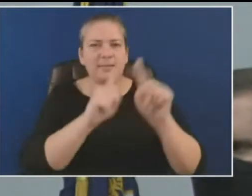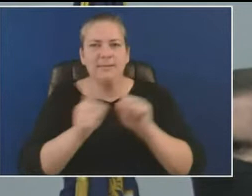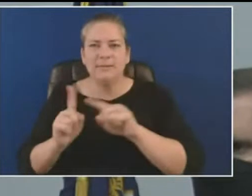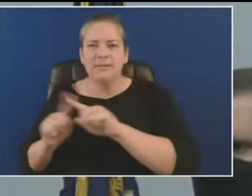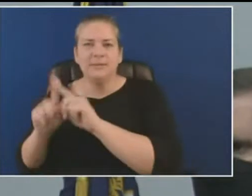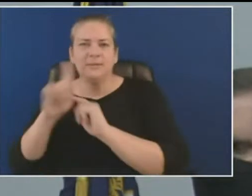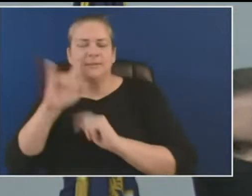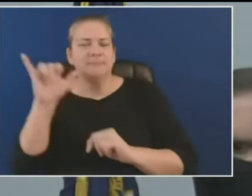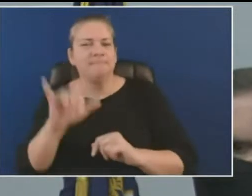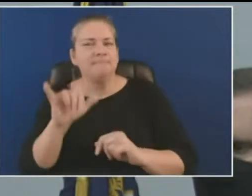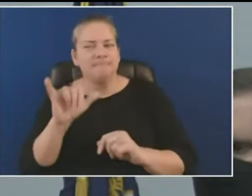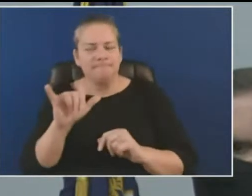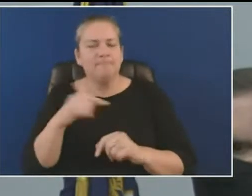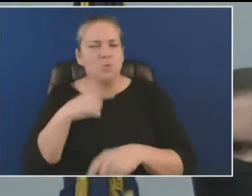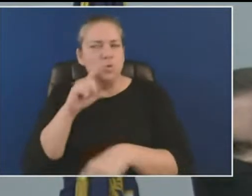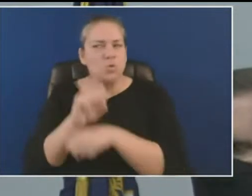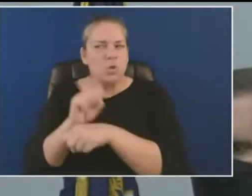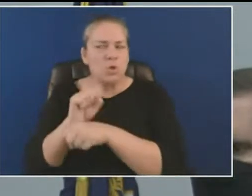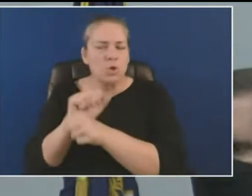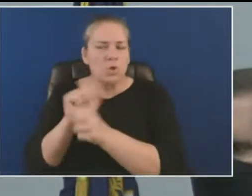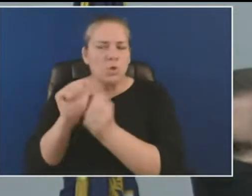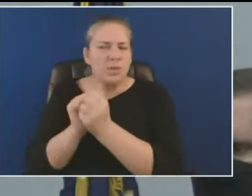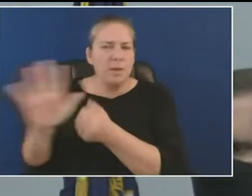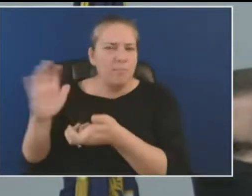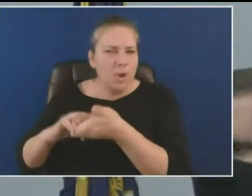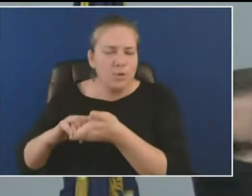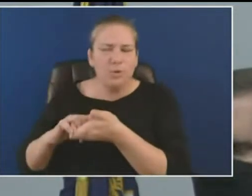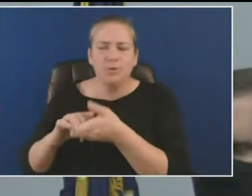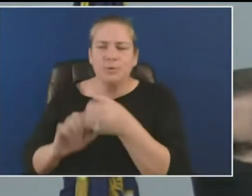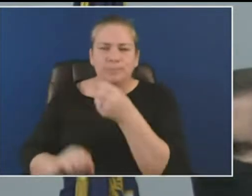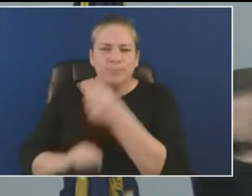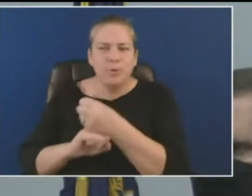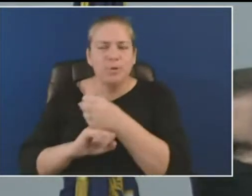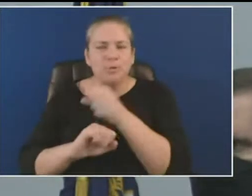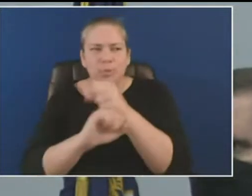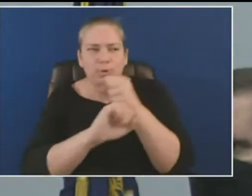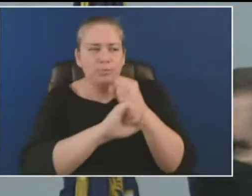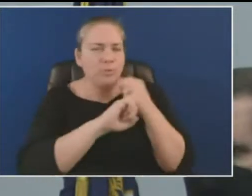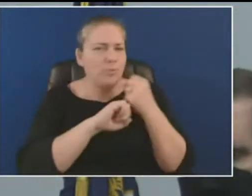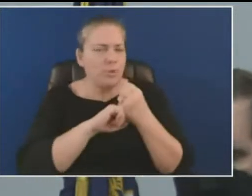with the multiple partnerships that we've got in the response nature, thank you, thank you.